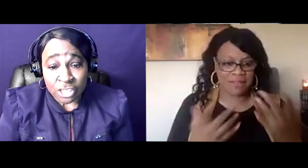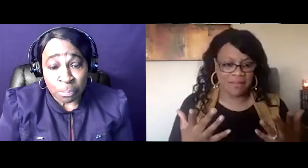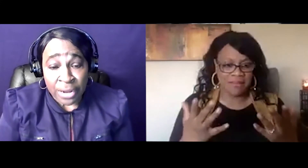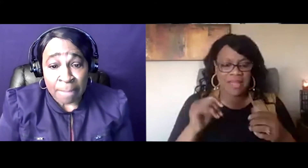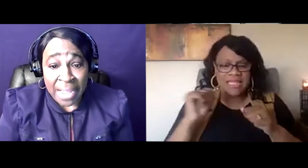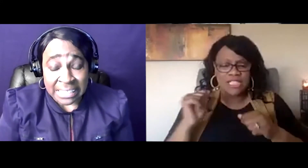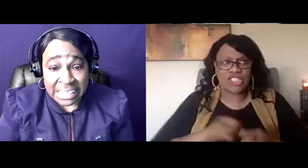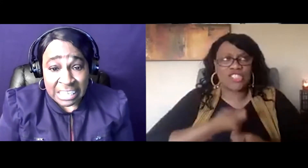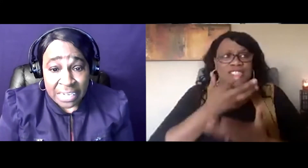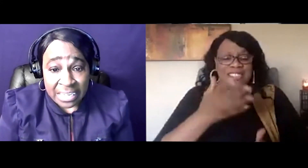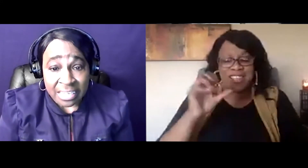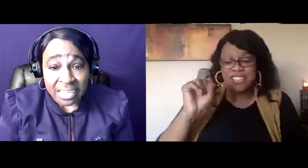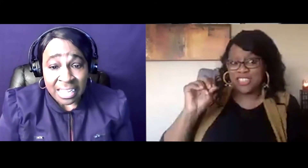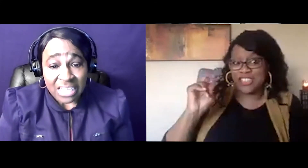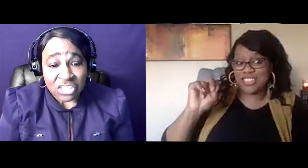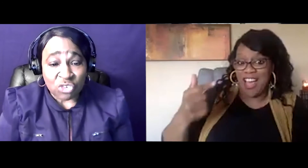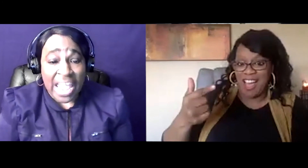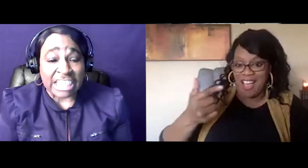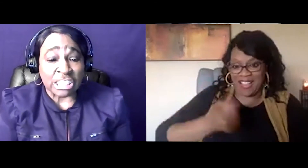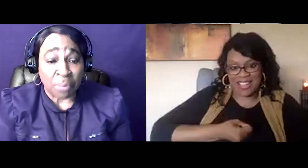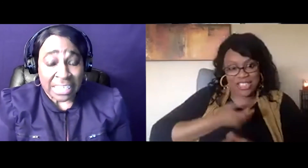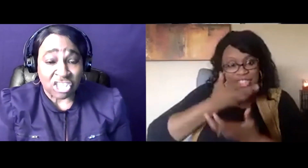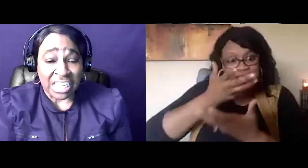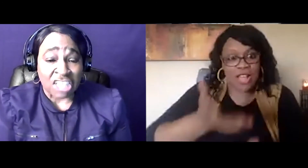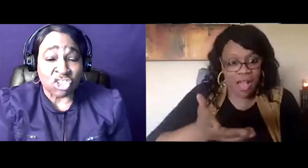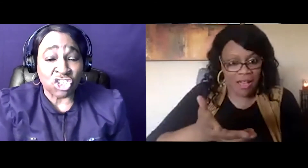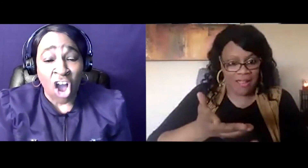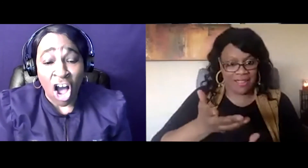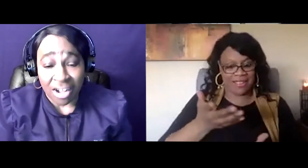to spread positivity, to express in song,